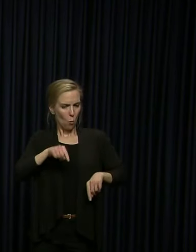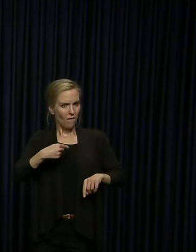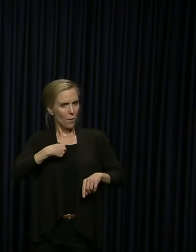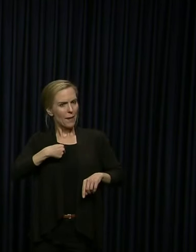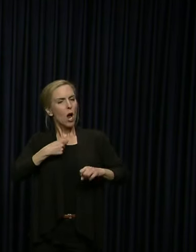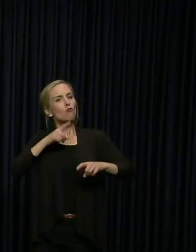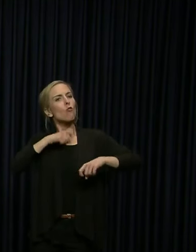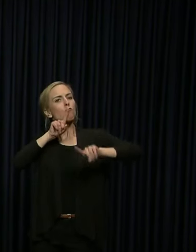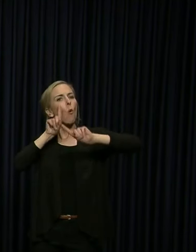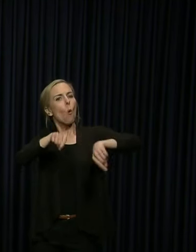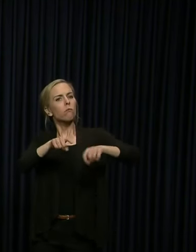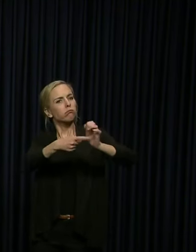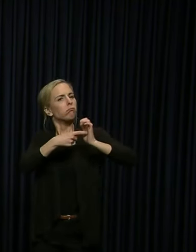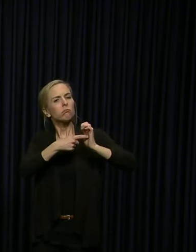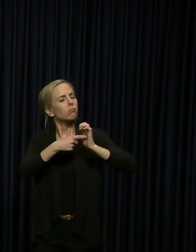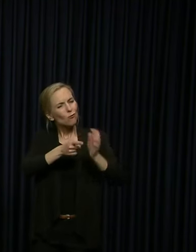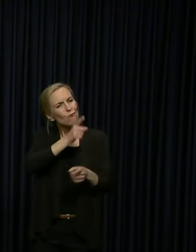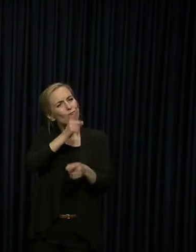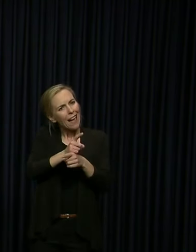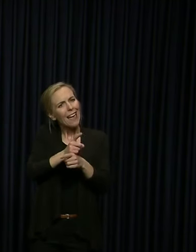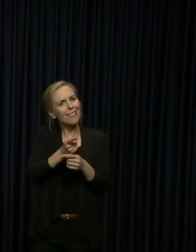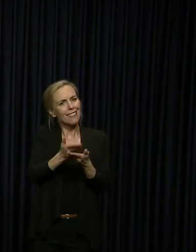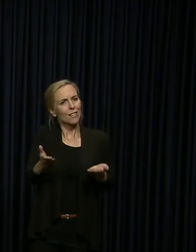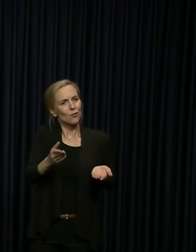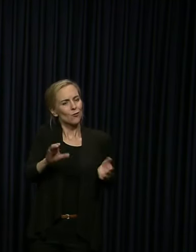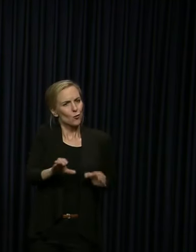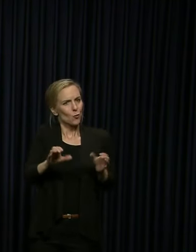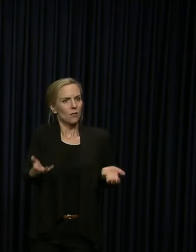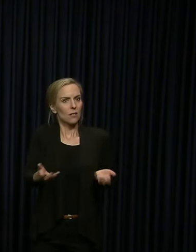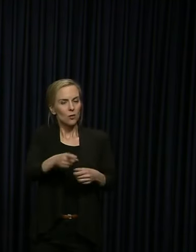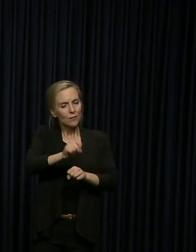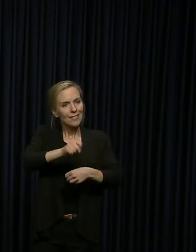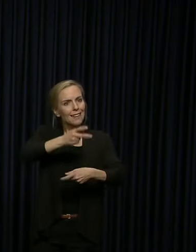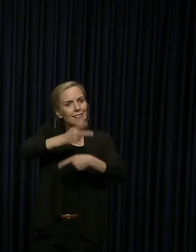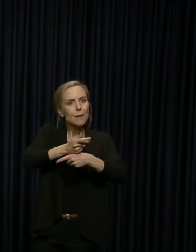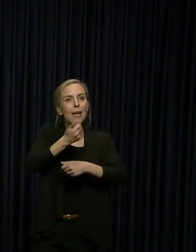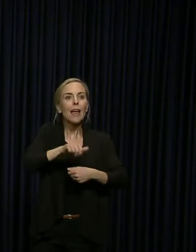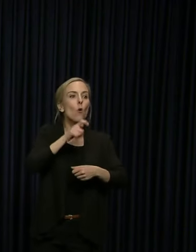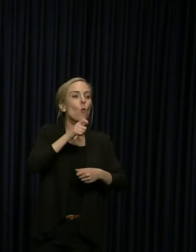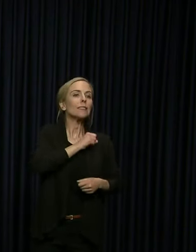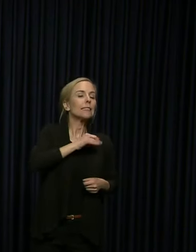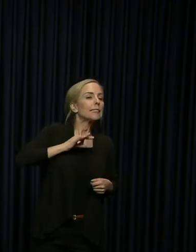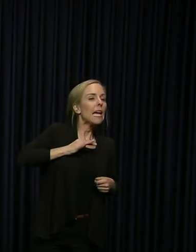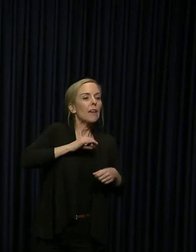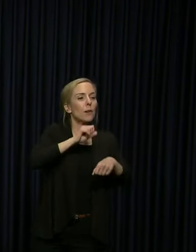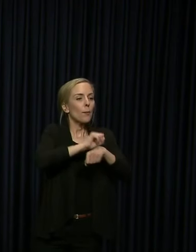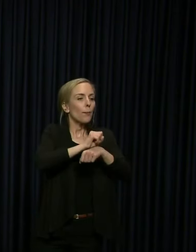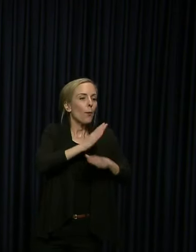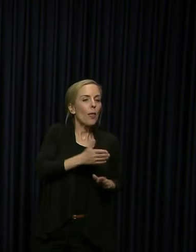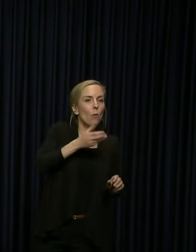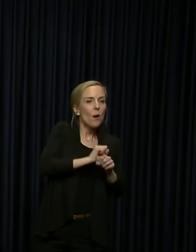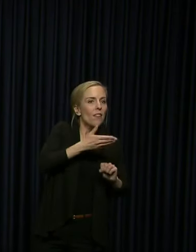THAT WE DON'T CREATE A STIGMA ON INDIVIDUALS THAT HAVE IT, BUT AT